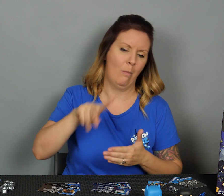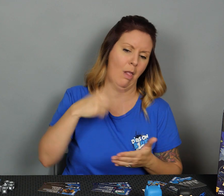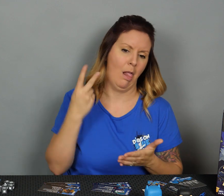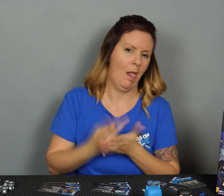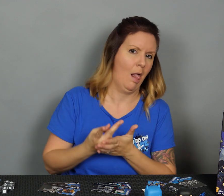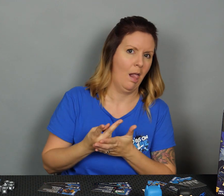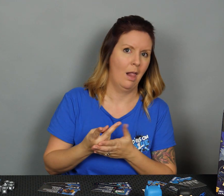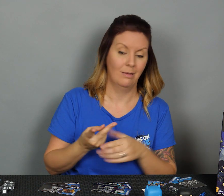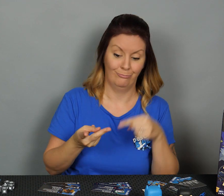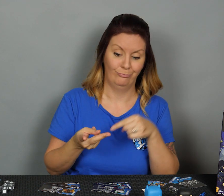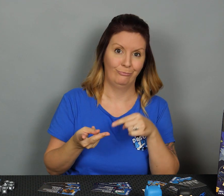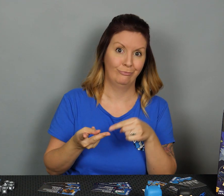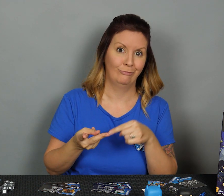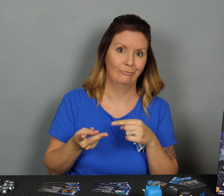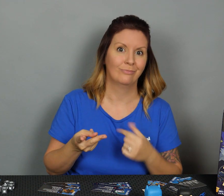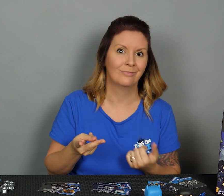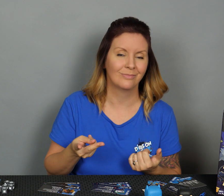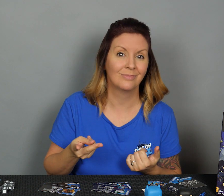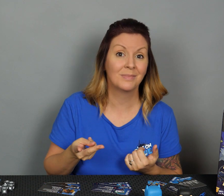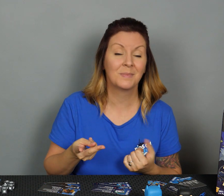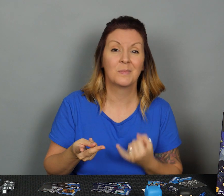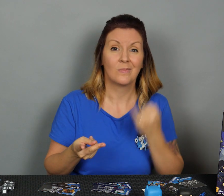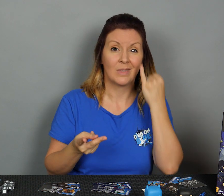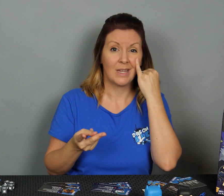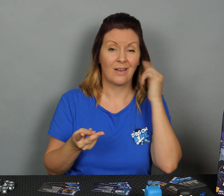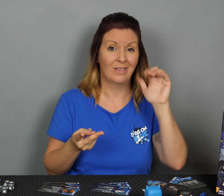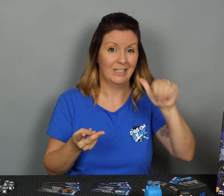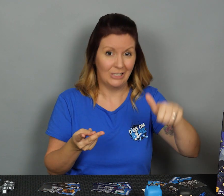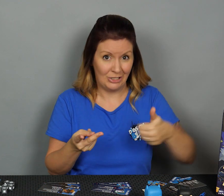down.